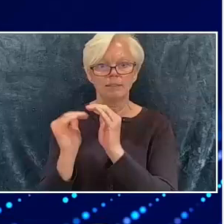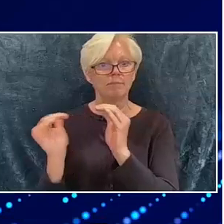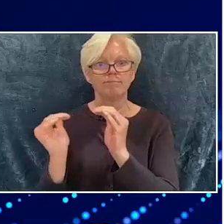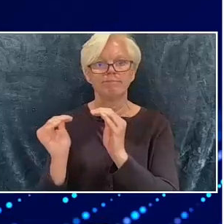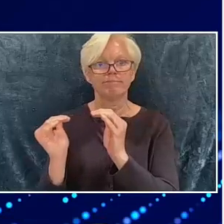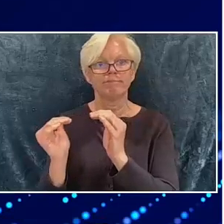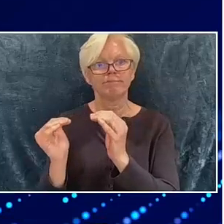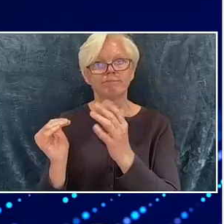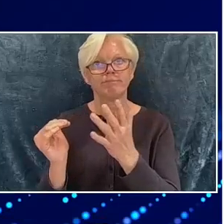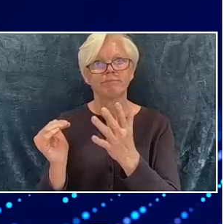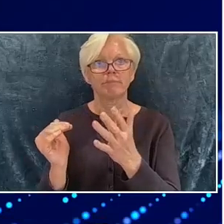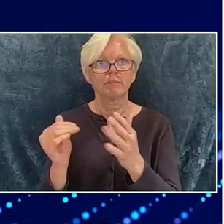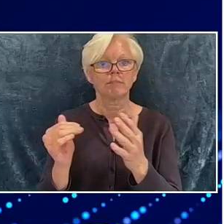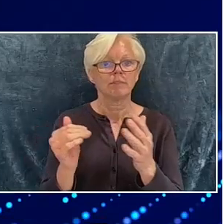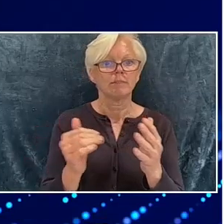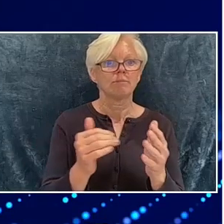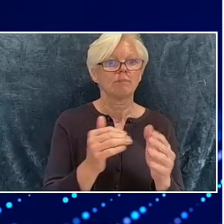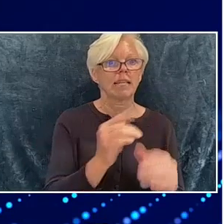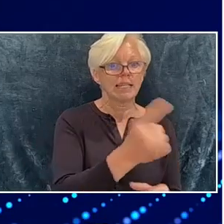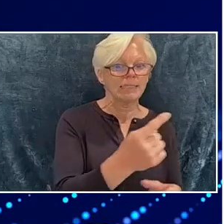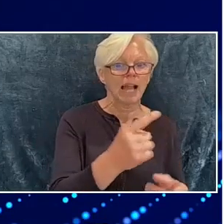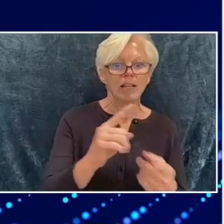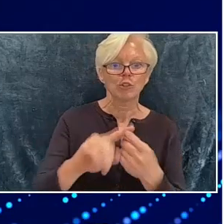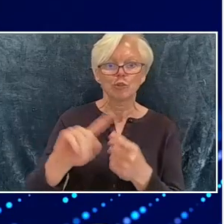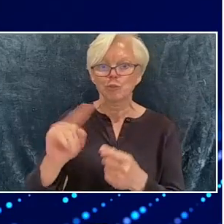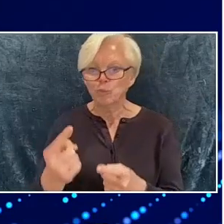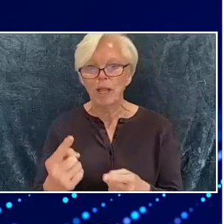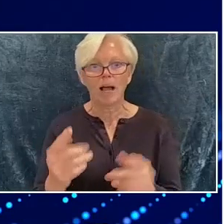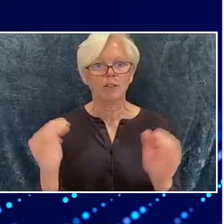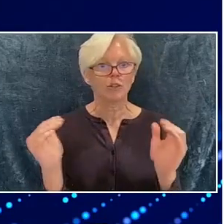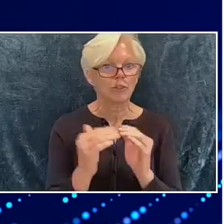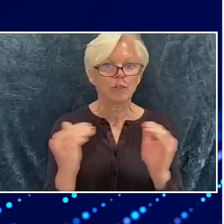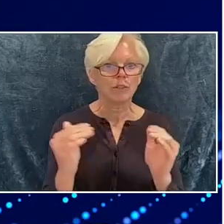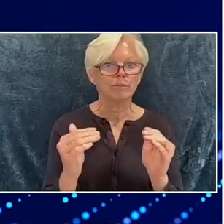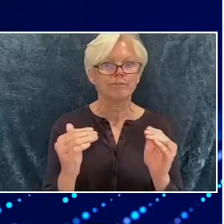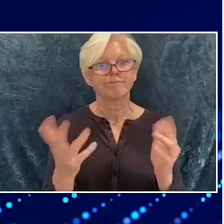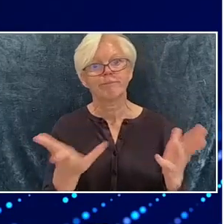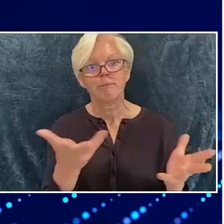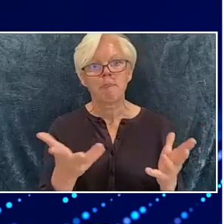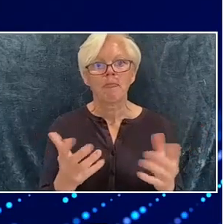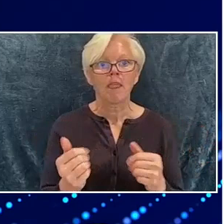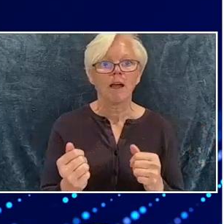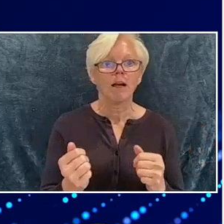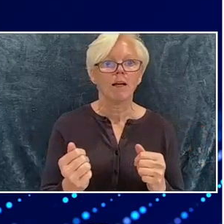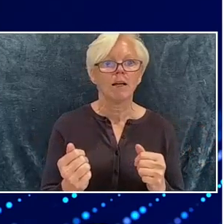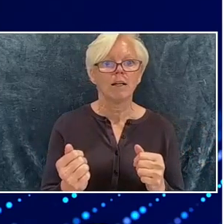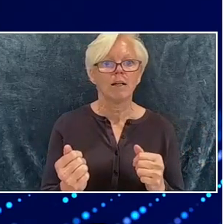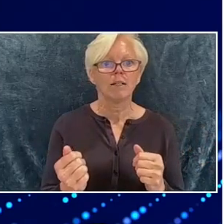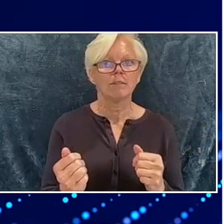dollar for dollar directly, meaning the